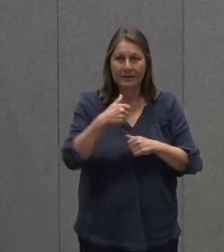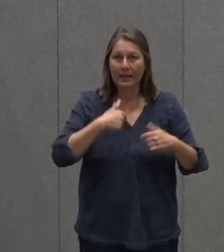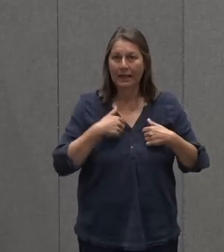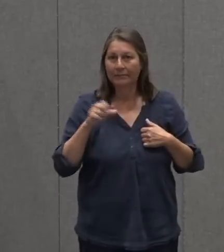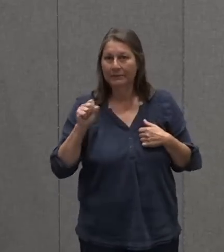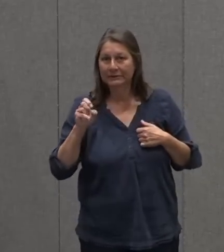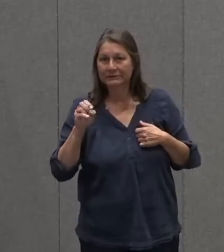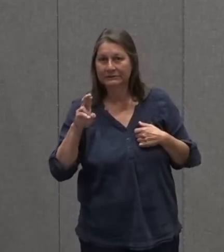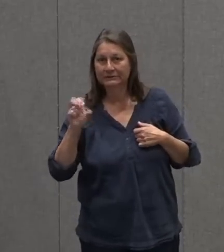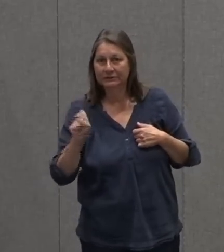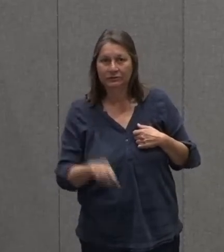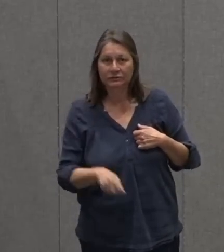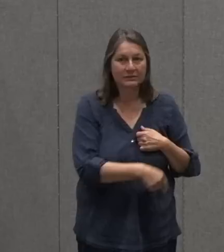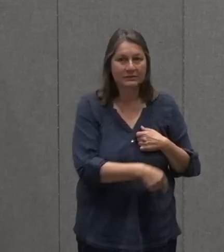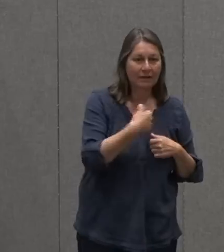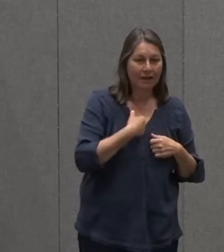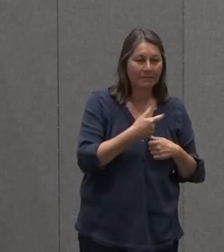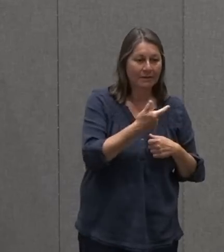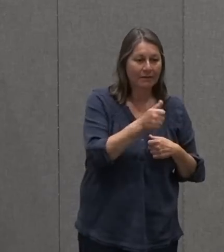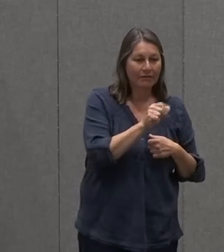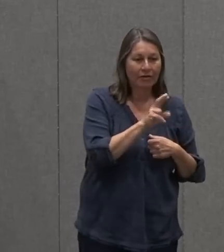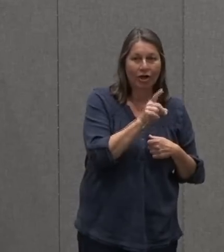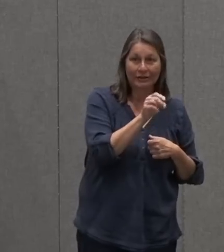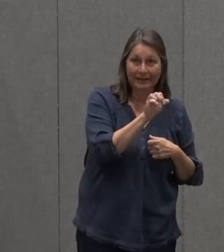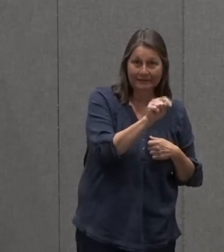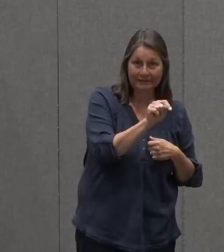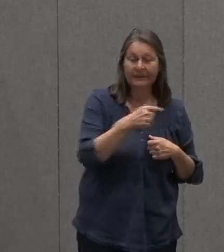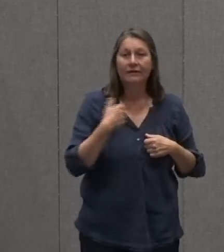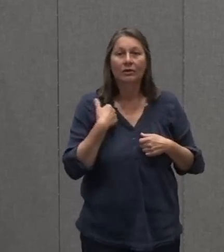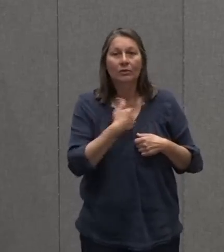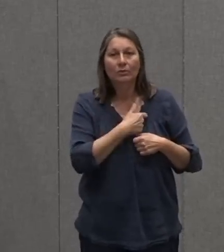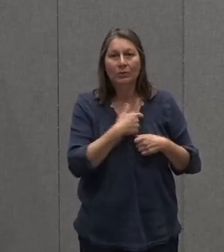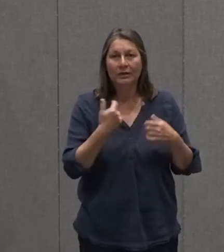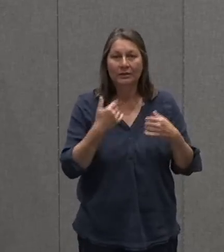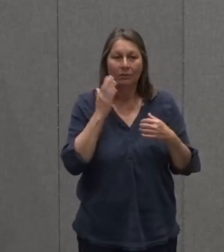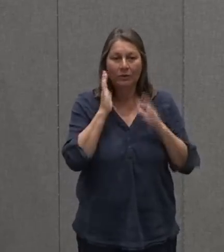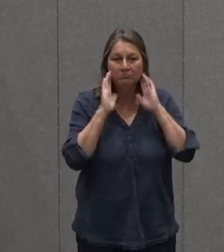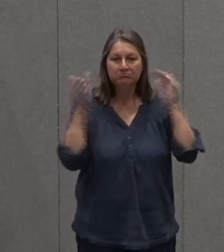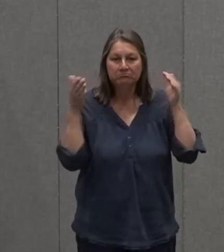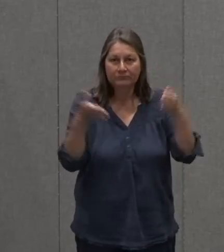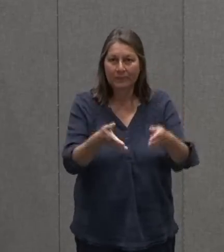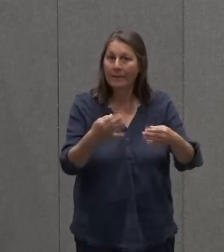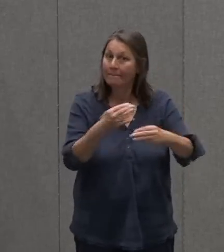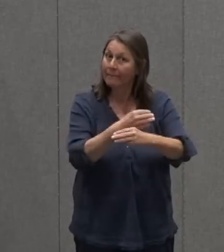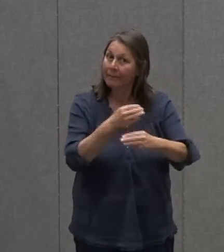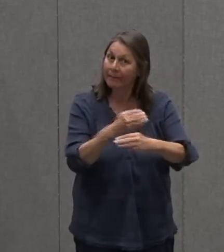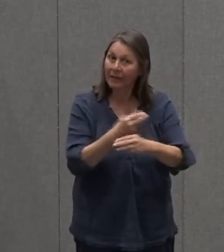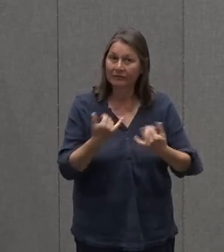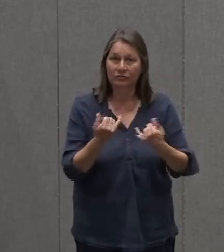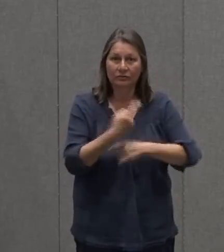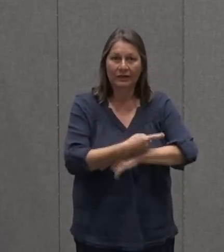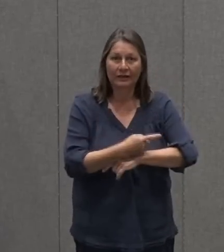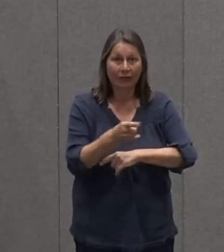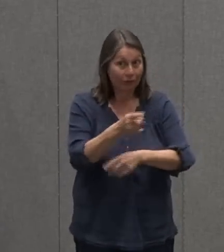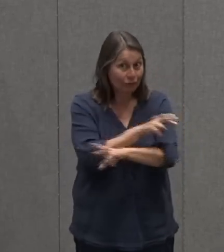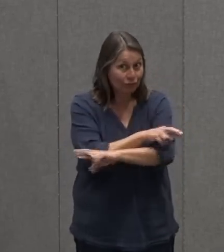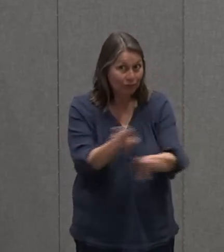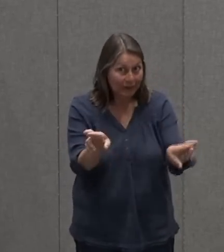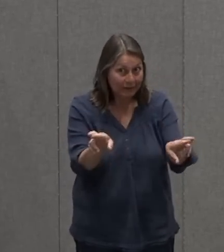And I'm Mrs. Gaudet. And today we're going to work with you on some math. Are you guys ready?